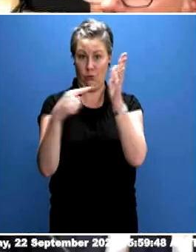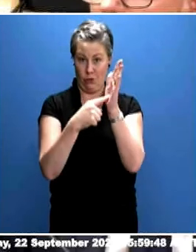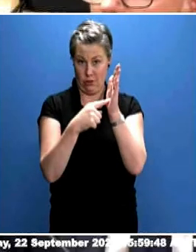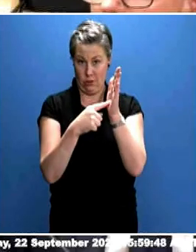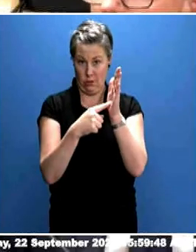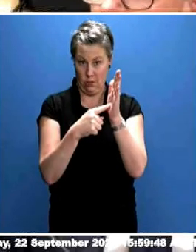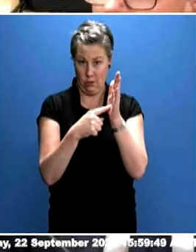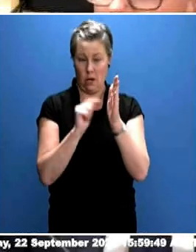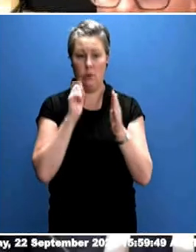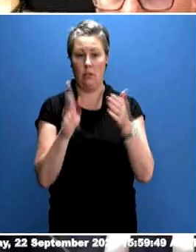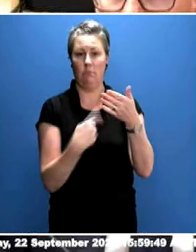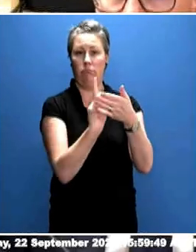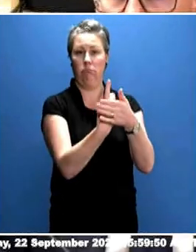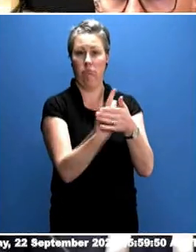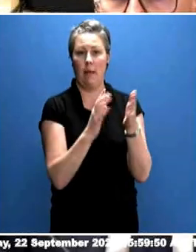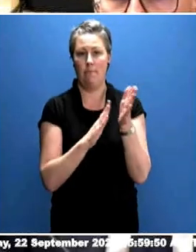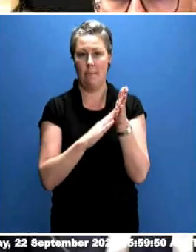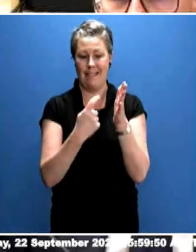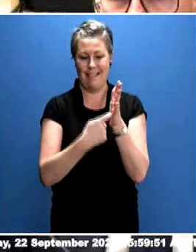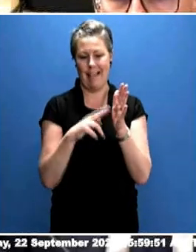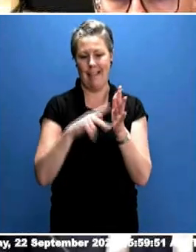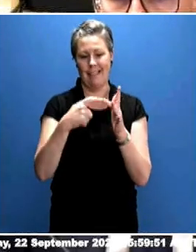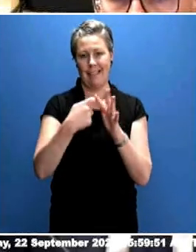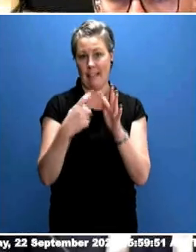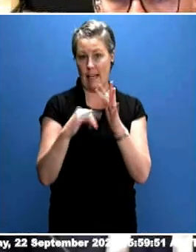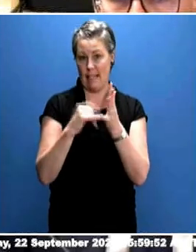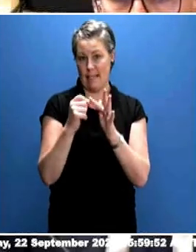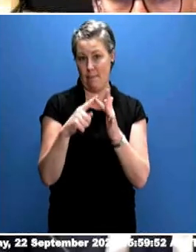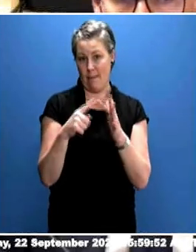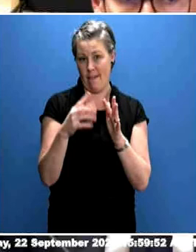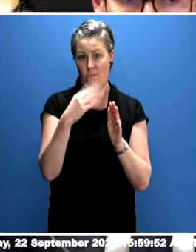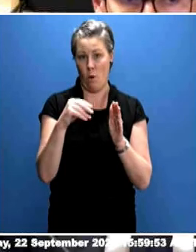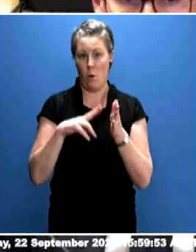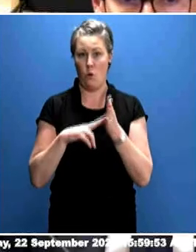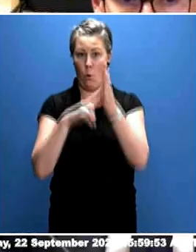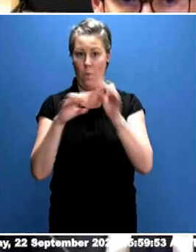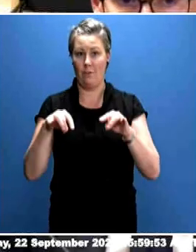from Mr Nick Espie from the North Australian Aboriginal Justice Agency,